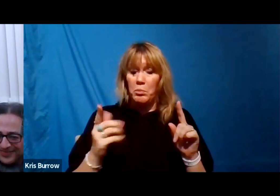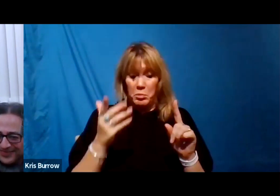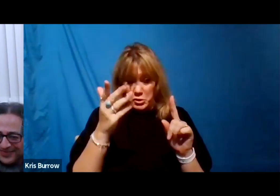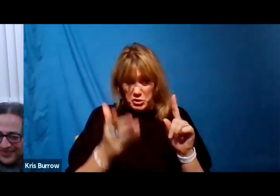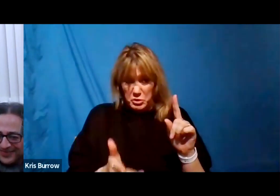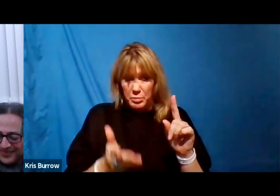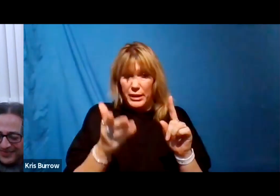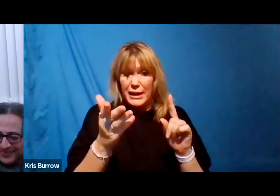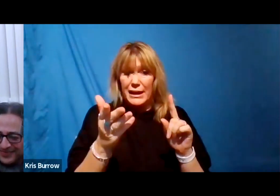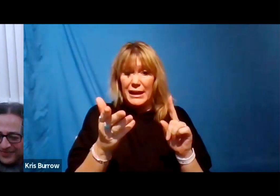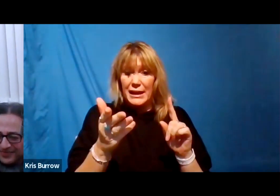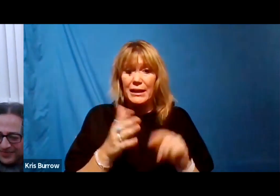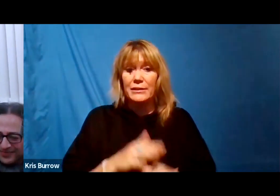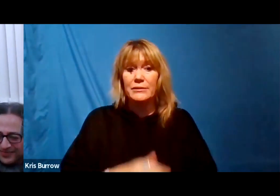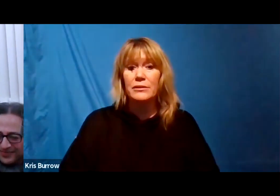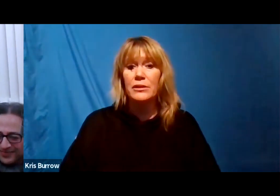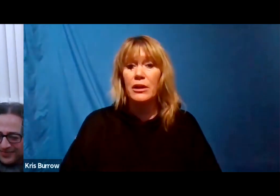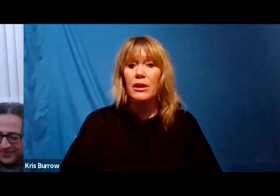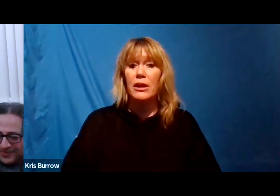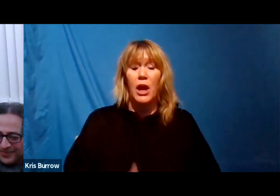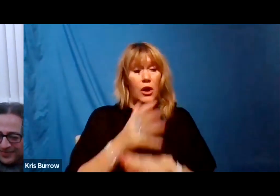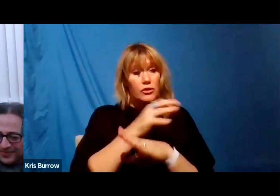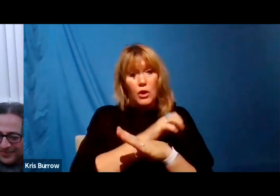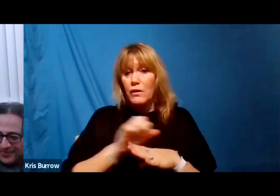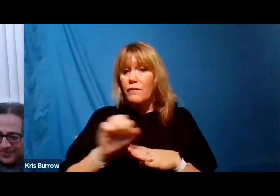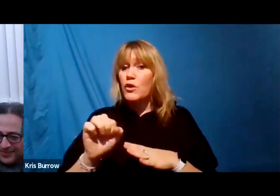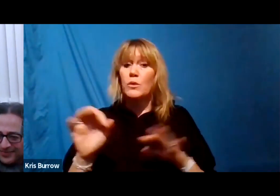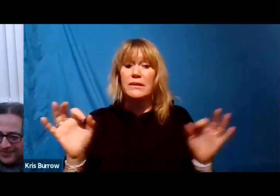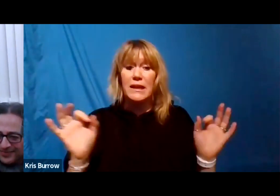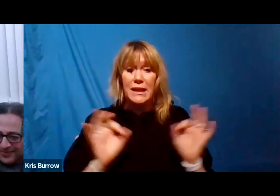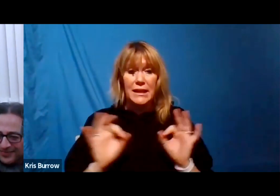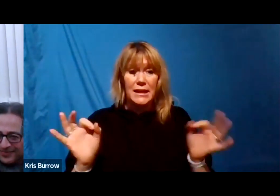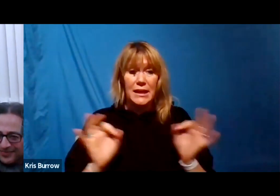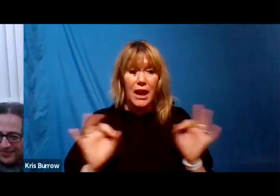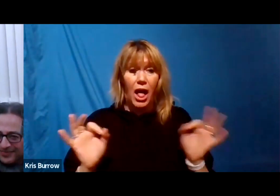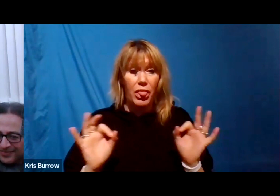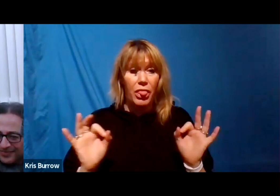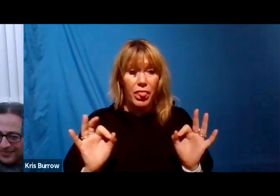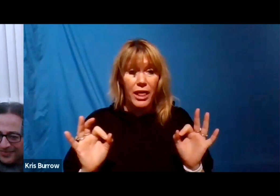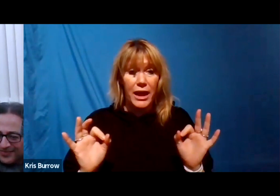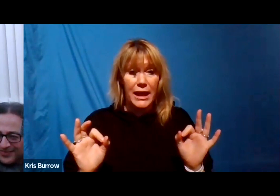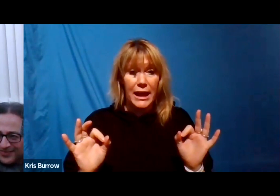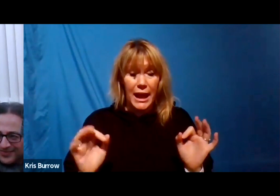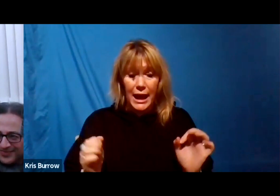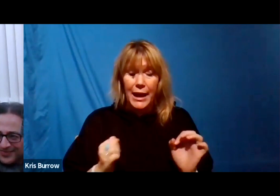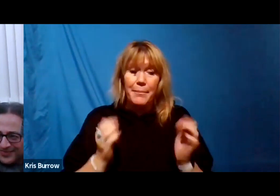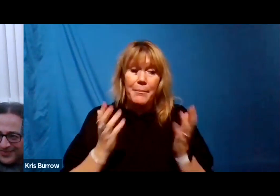Drink some faith and make amends Kick a bully, press rewind